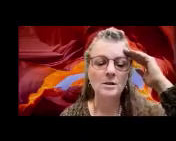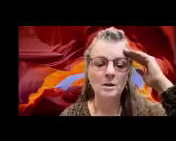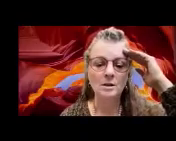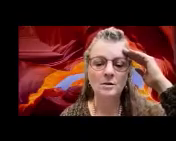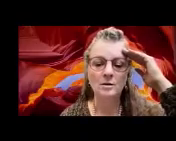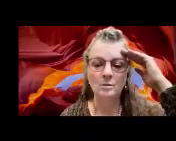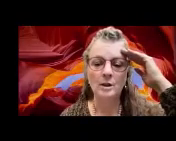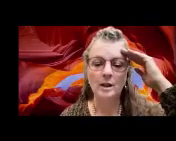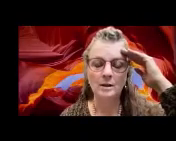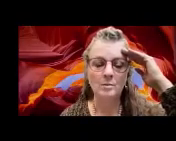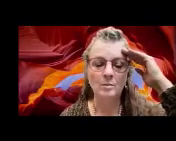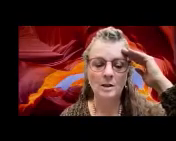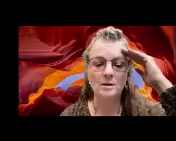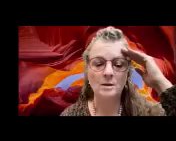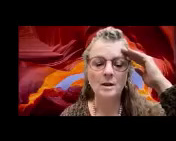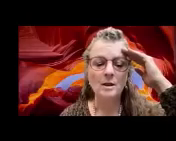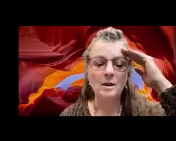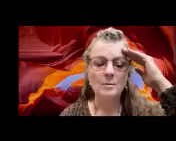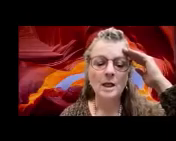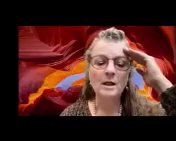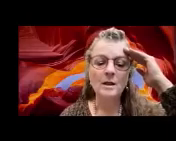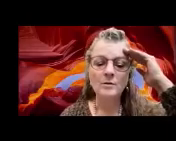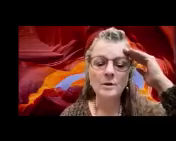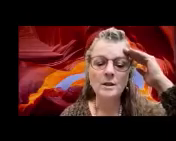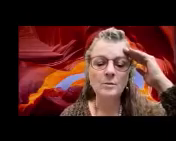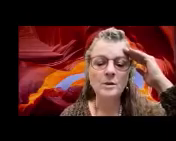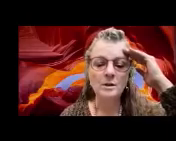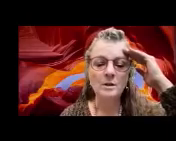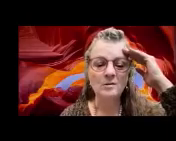to start to accumulate them, and many, unfortunately, will start